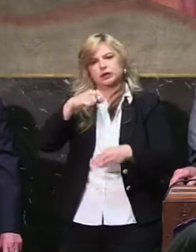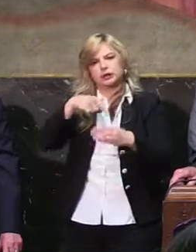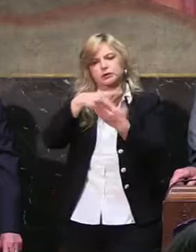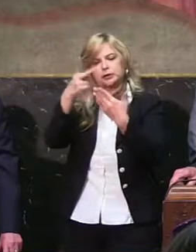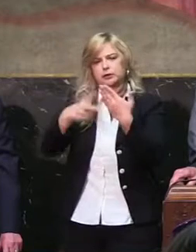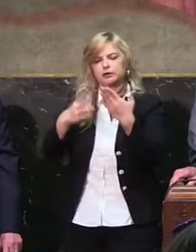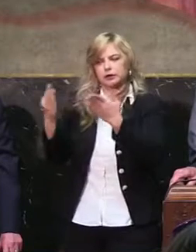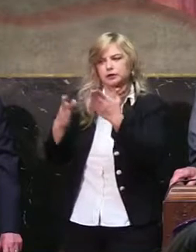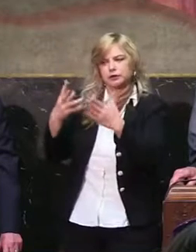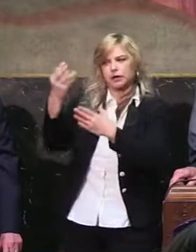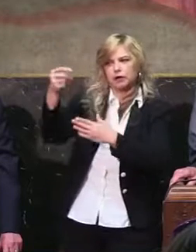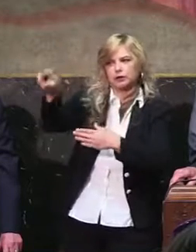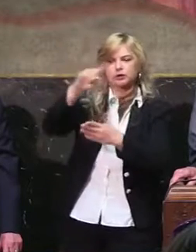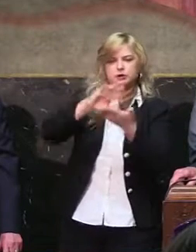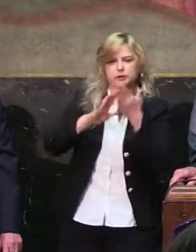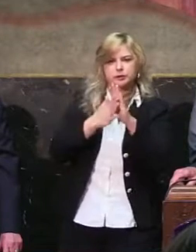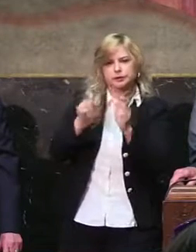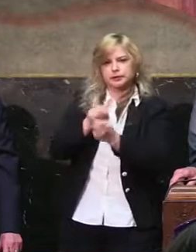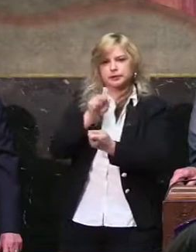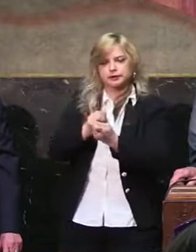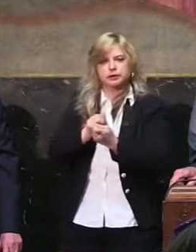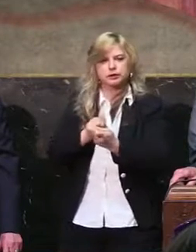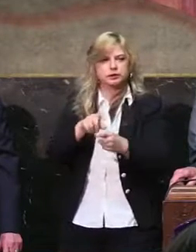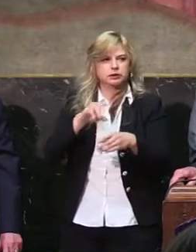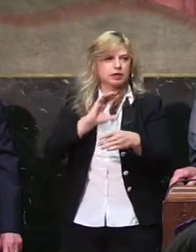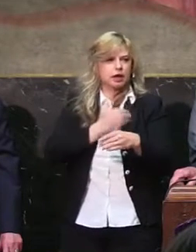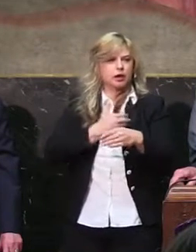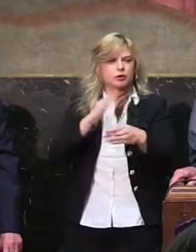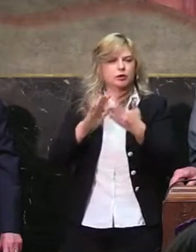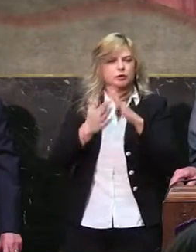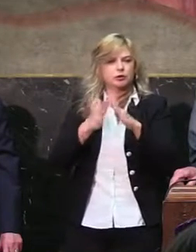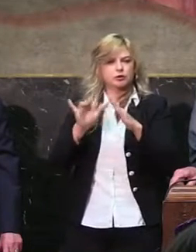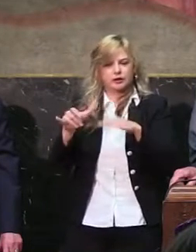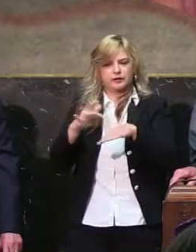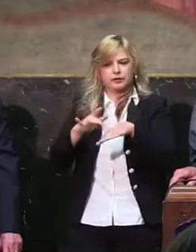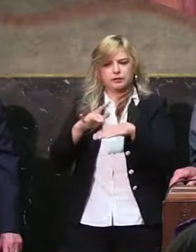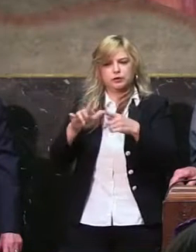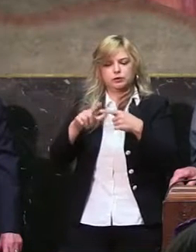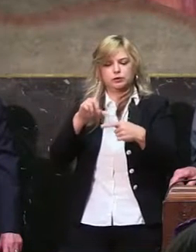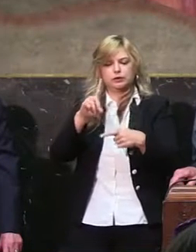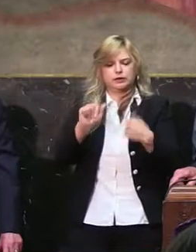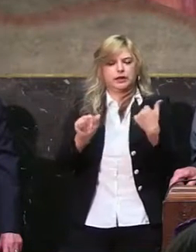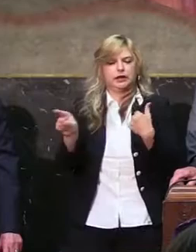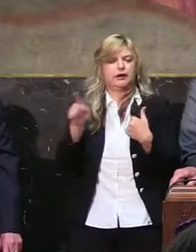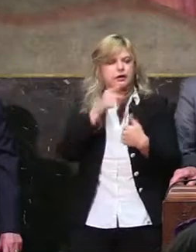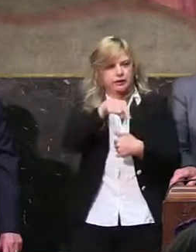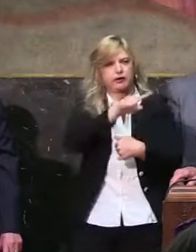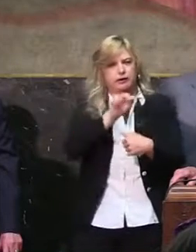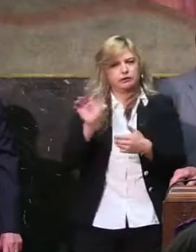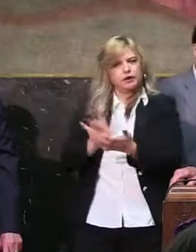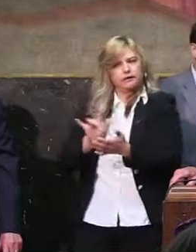out there in our communities in particular in our communities that's available to the DA so they can take advantage of that but we